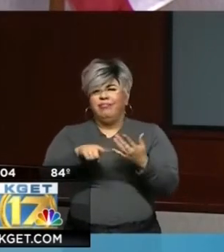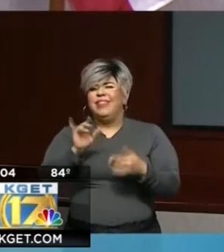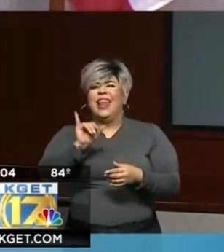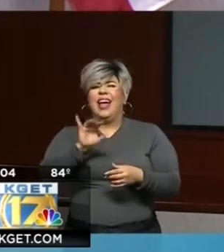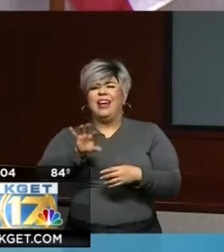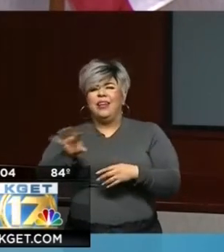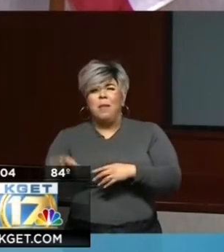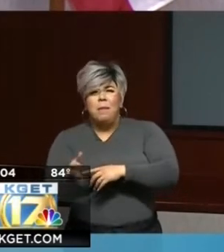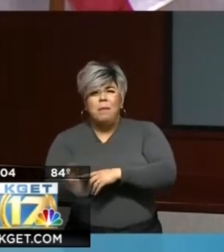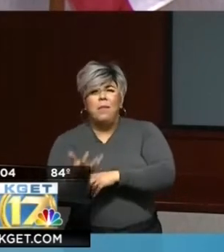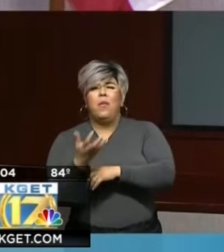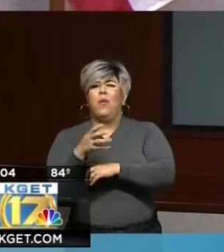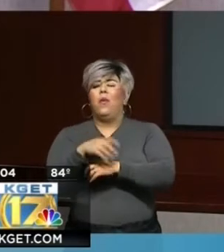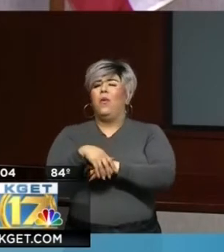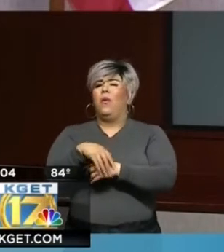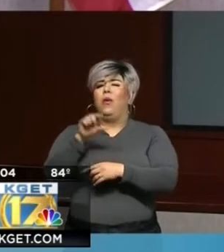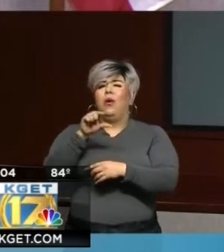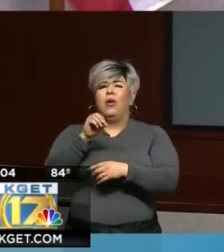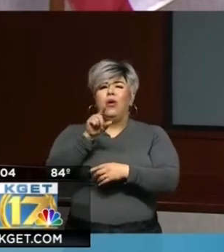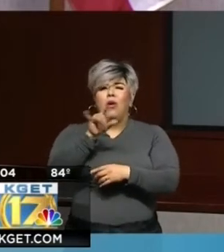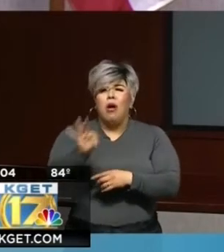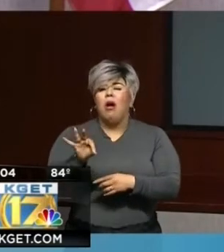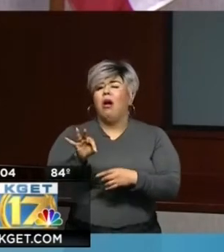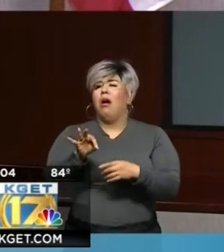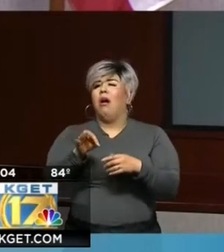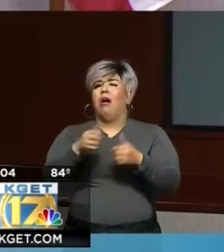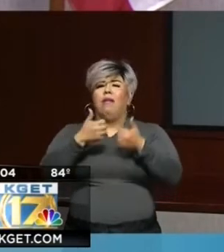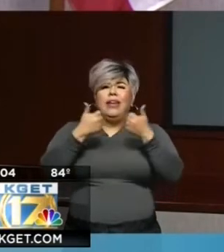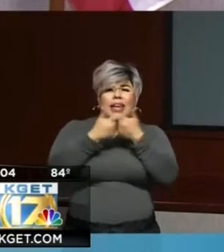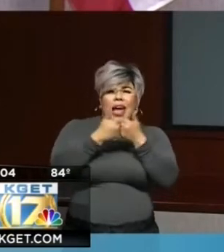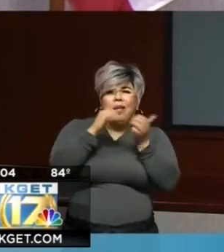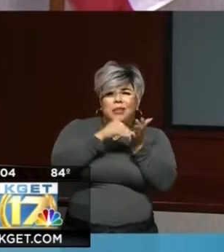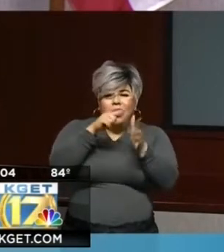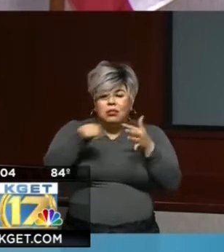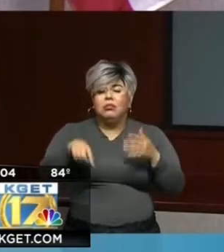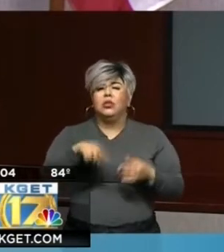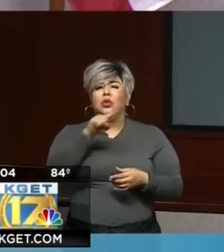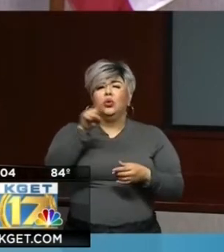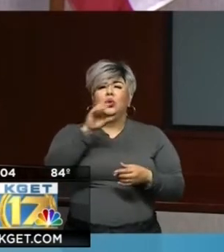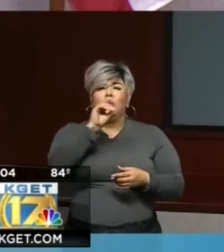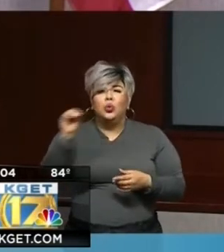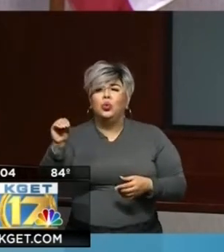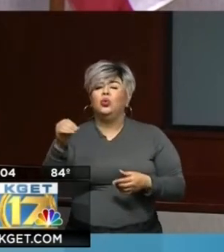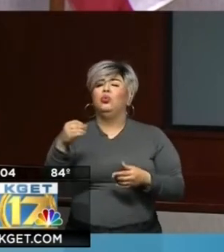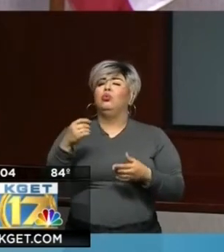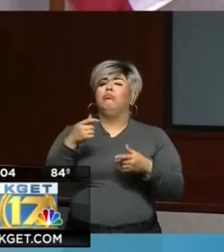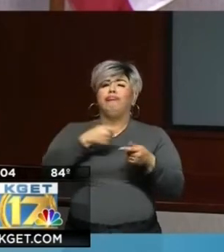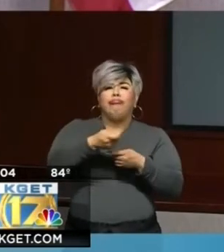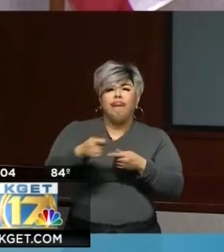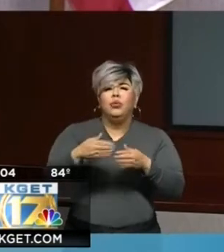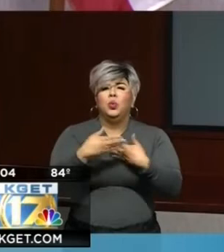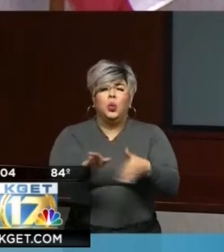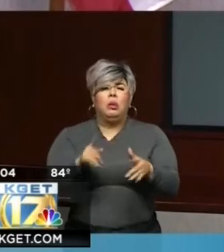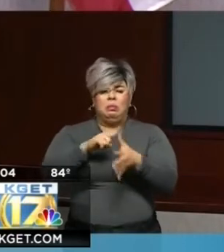TASTING ROOM, MOVIE THEATRE, A FAMILY ENTERTAINMENT CENTER. THESE ARE BOWLING ALLEYS, MINIATURE GOLF, BATTING CAGES,